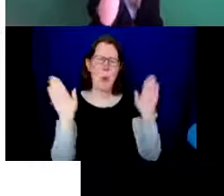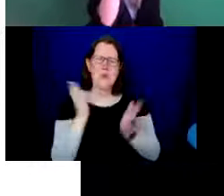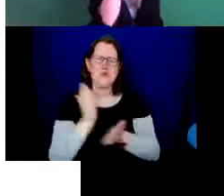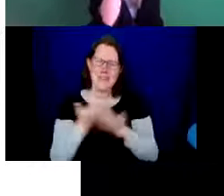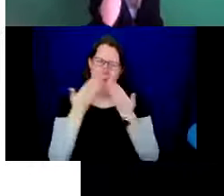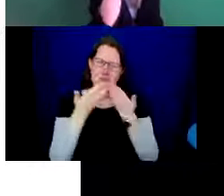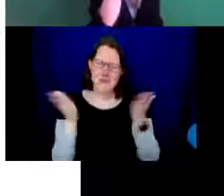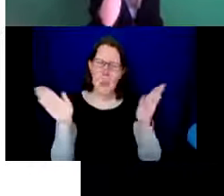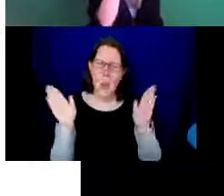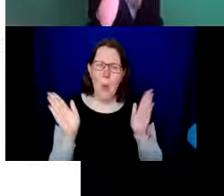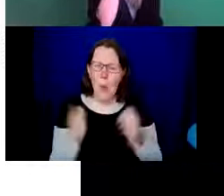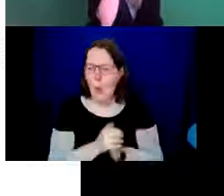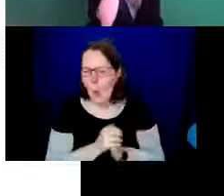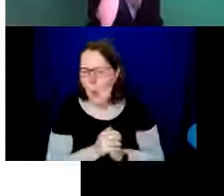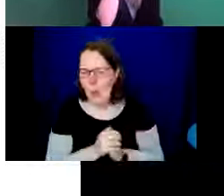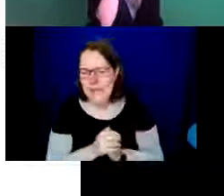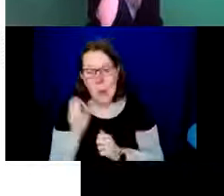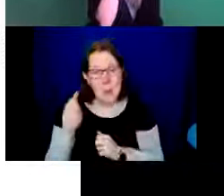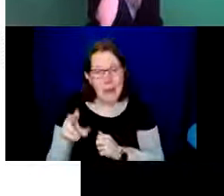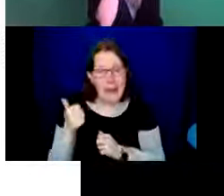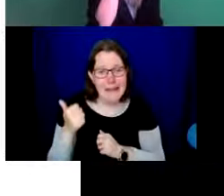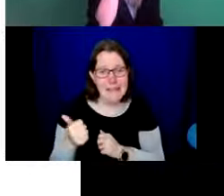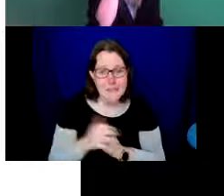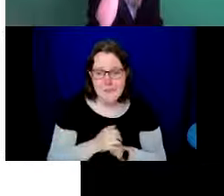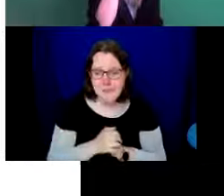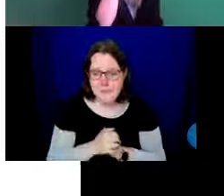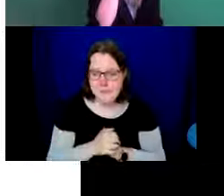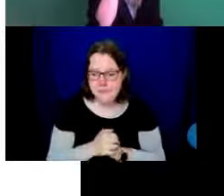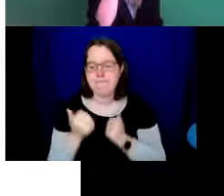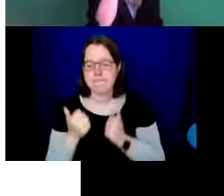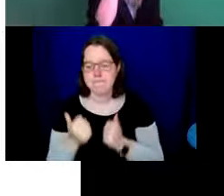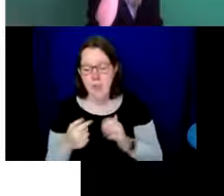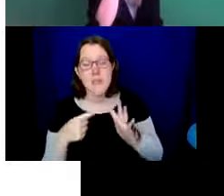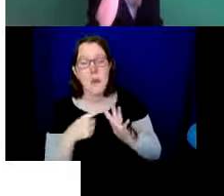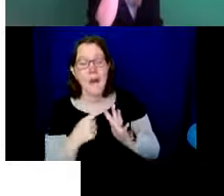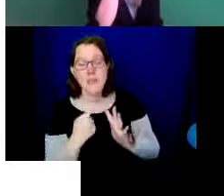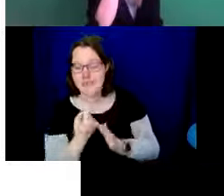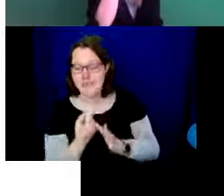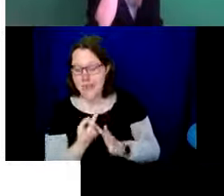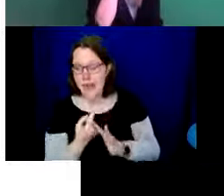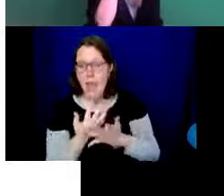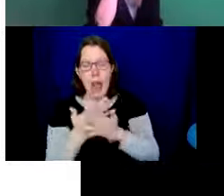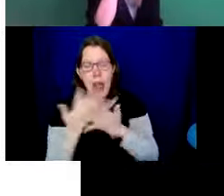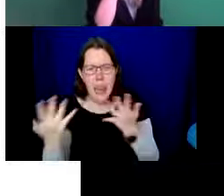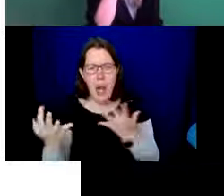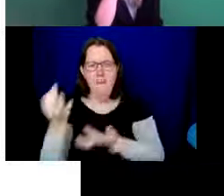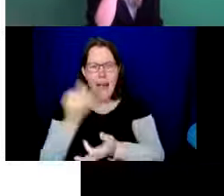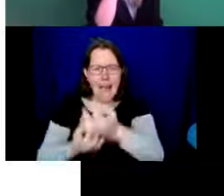okay and lots of people have been asking um when the bridge should be available